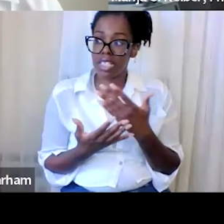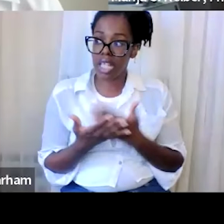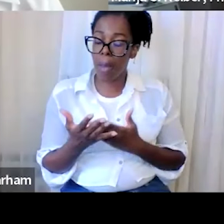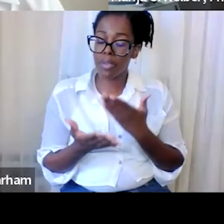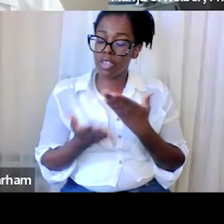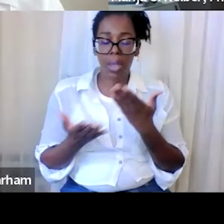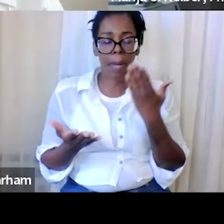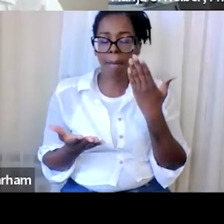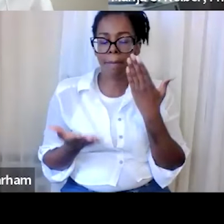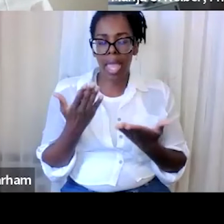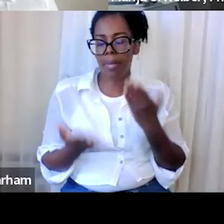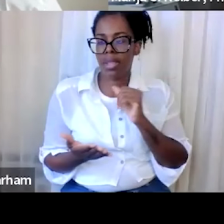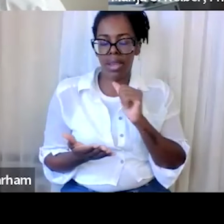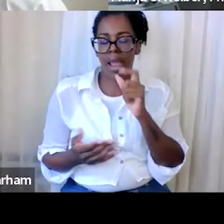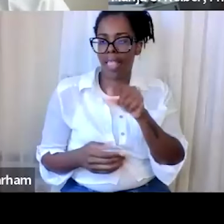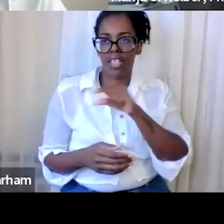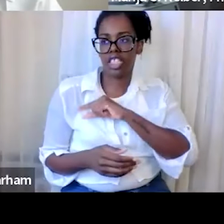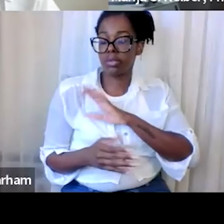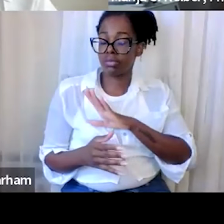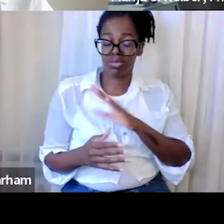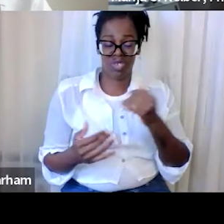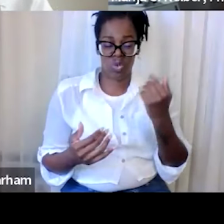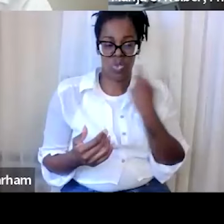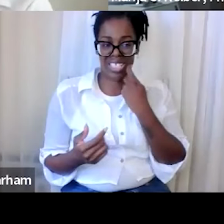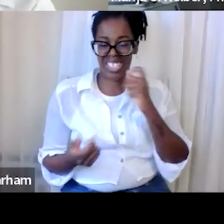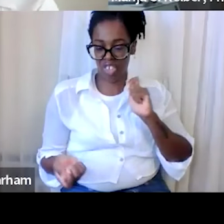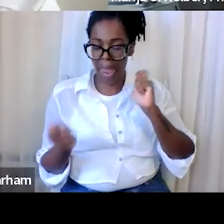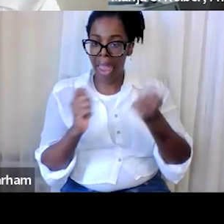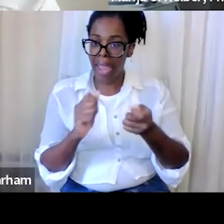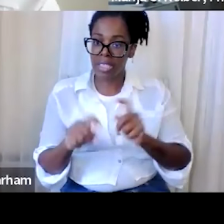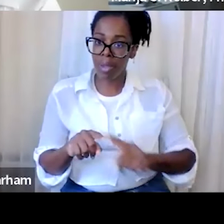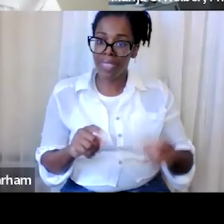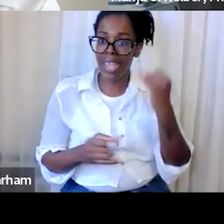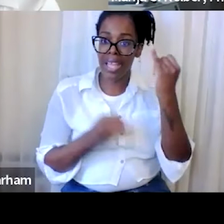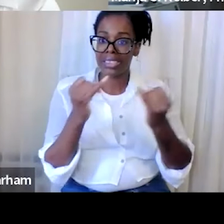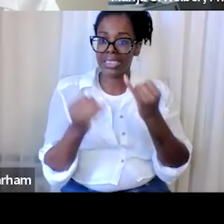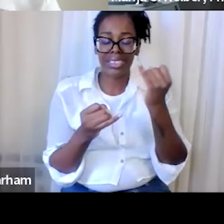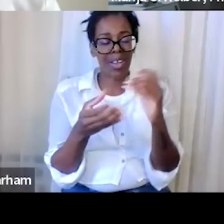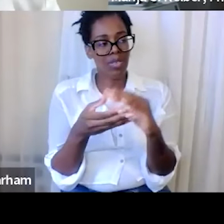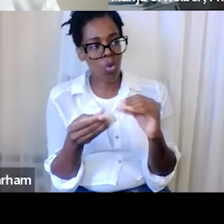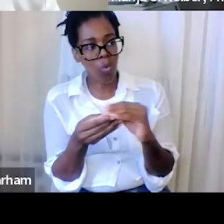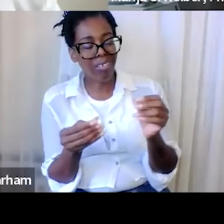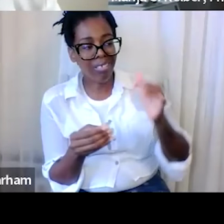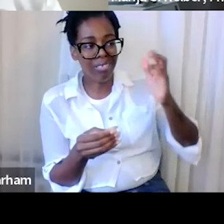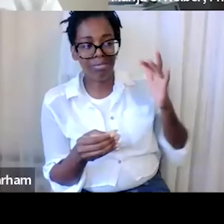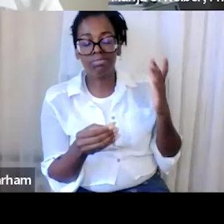So even though that has changed in the most recent years, the idea or the story that had had been the case